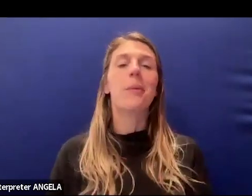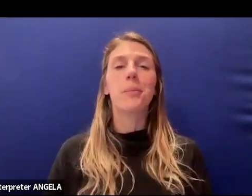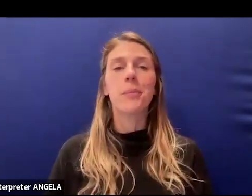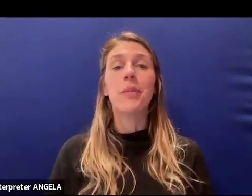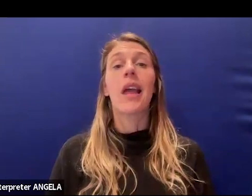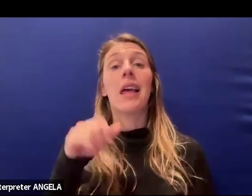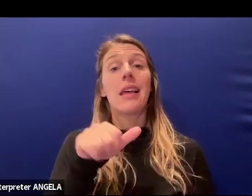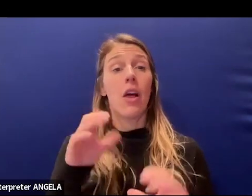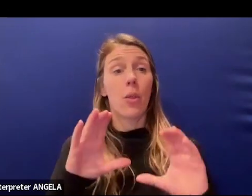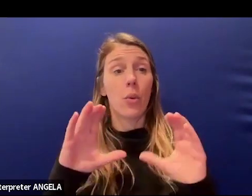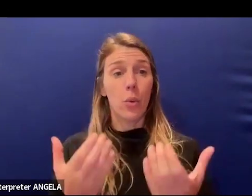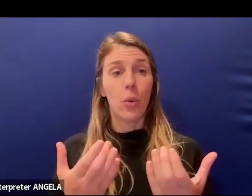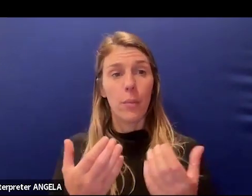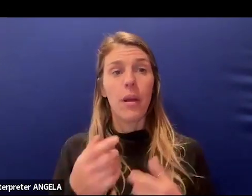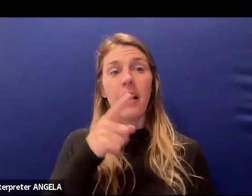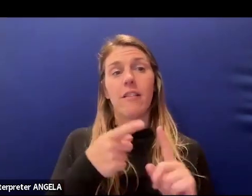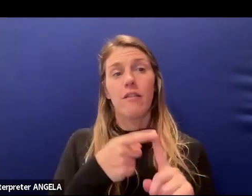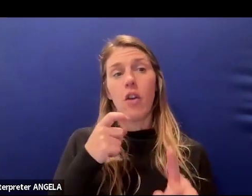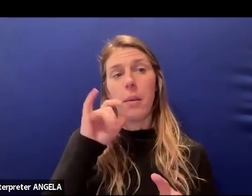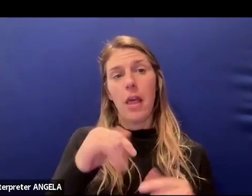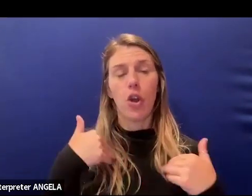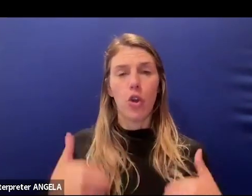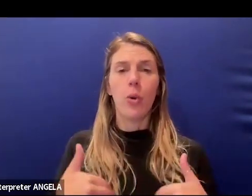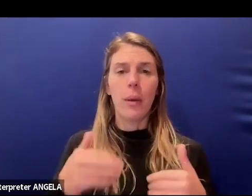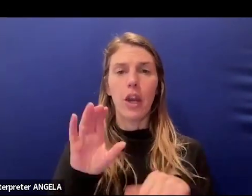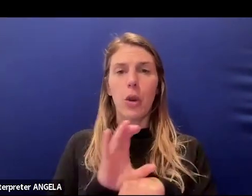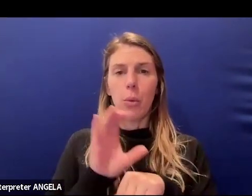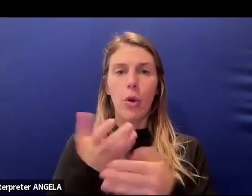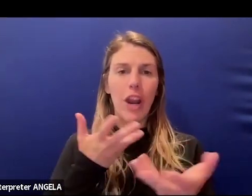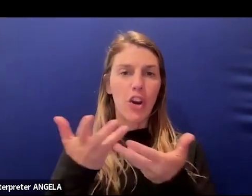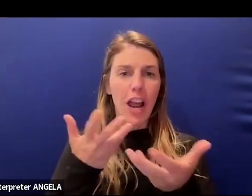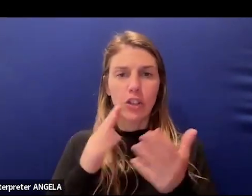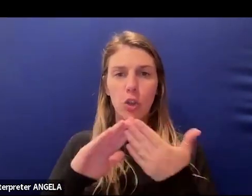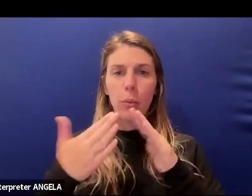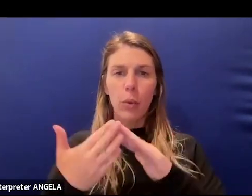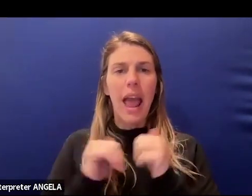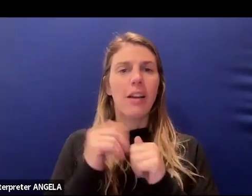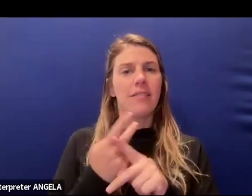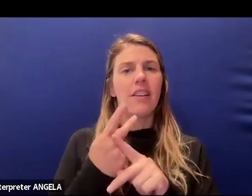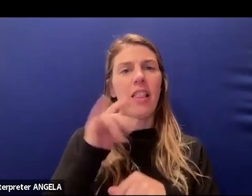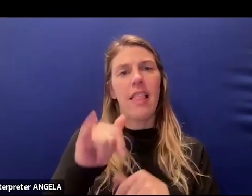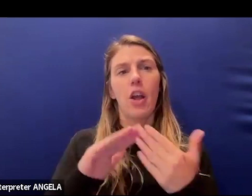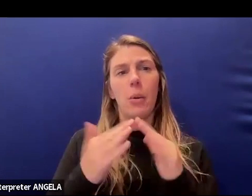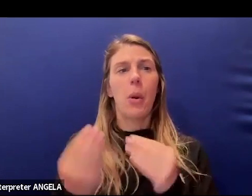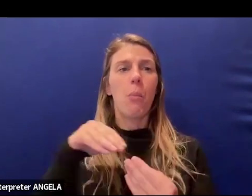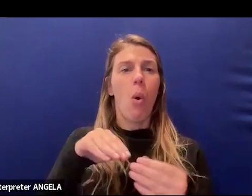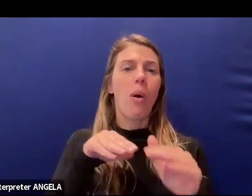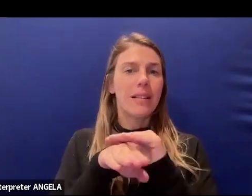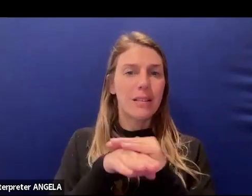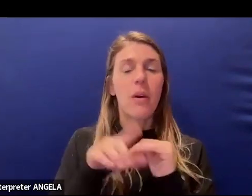There's another group, Access SIGCHI. Again, this is out of the human computer interaction community and focused on how to make that particular community more accessible.